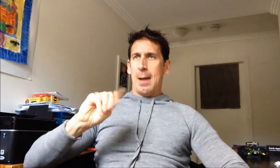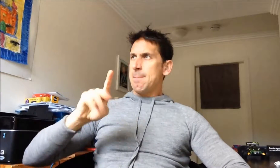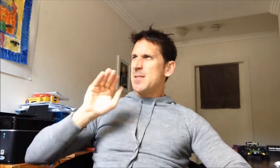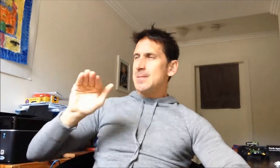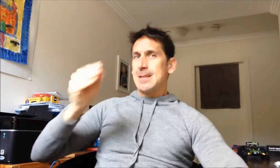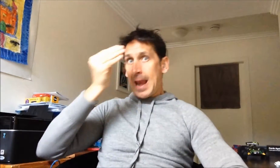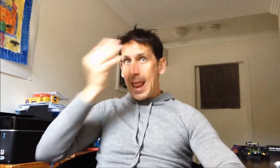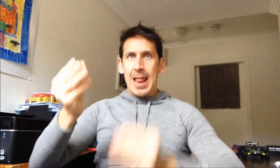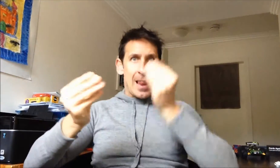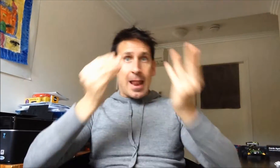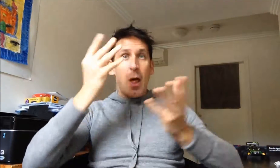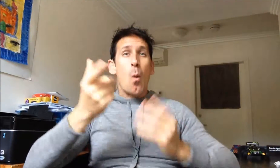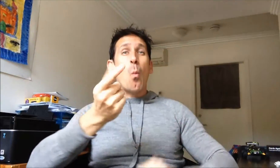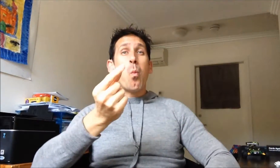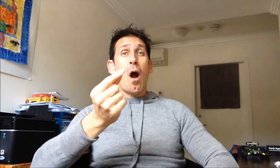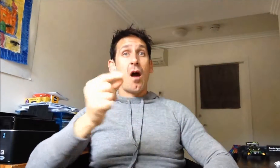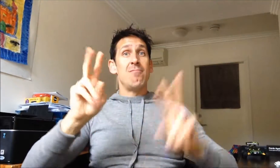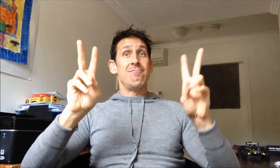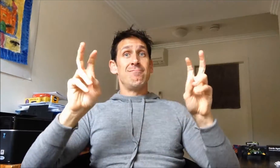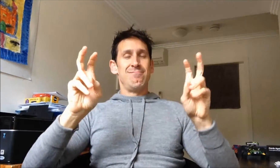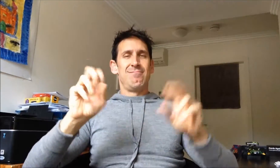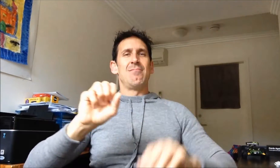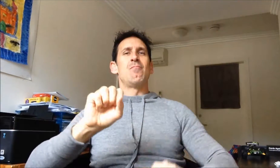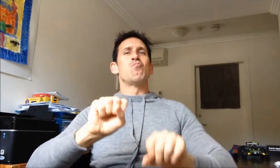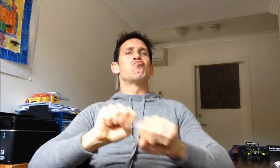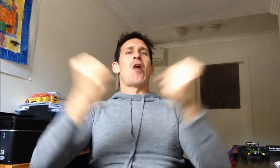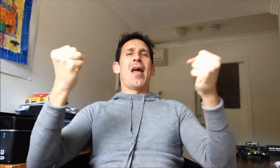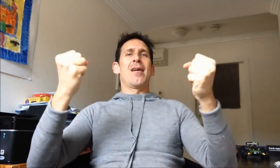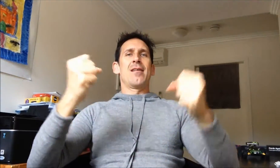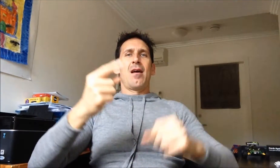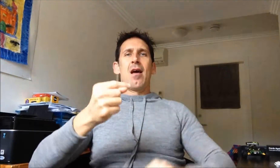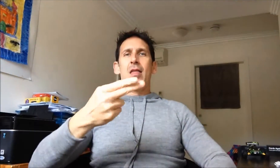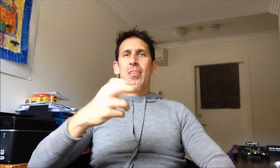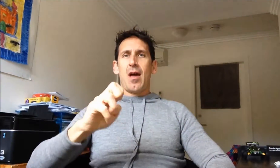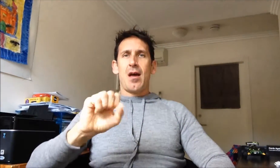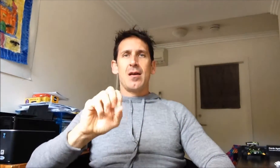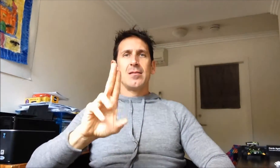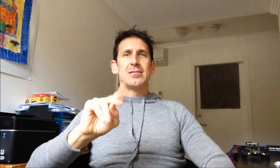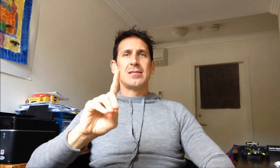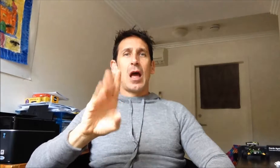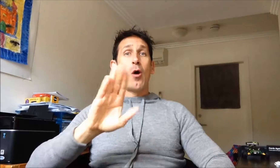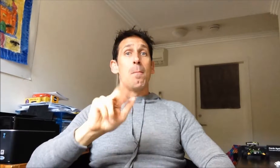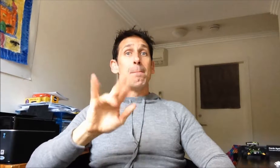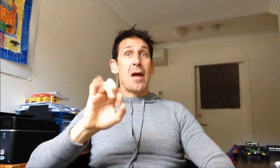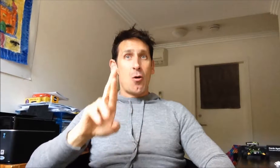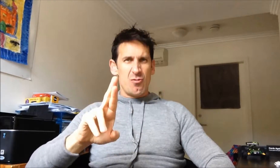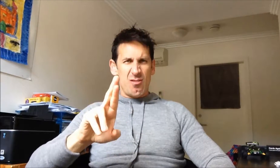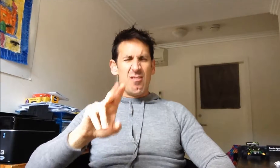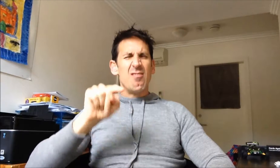We need to let them all know about our ‘Break the Sound Barrier’ campaign.